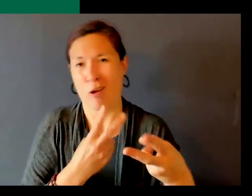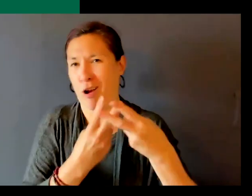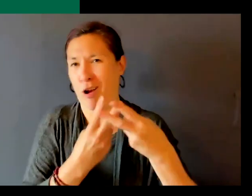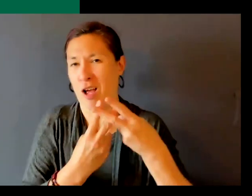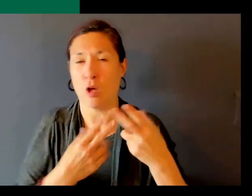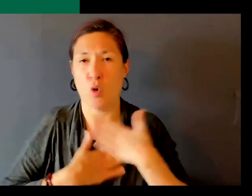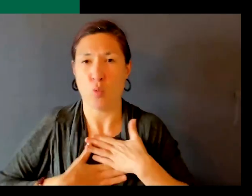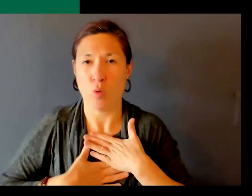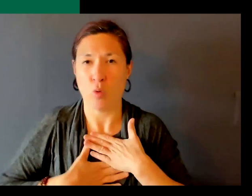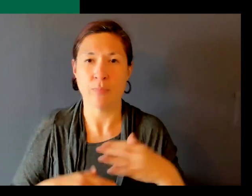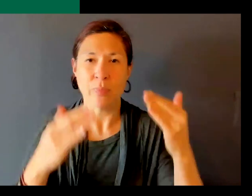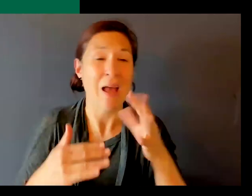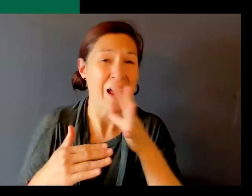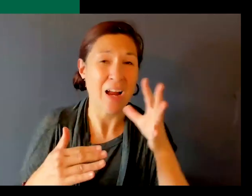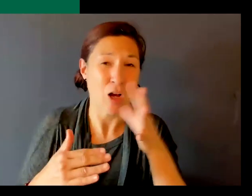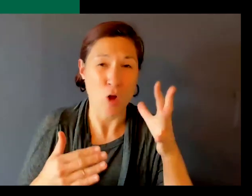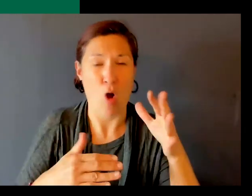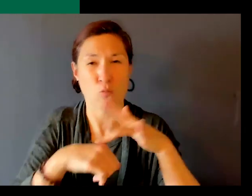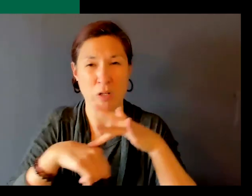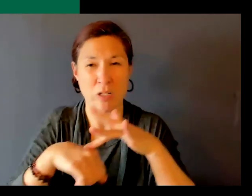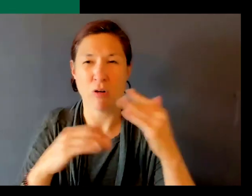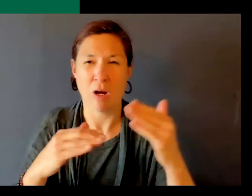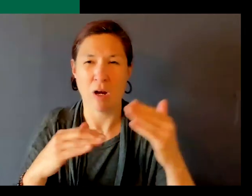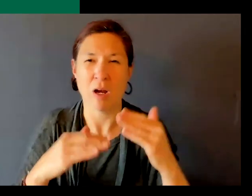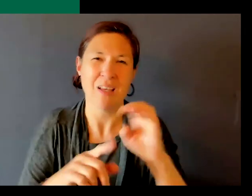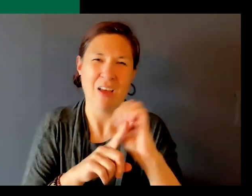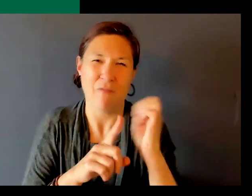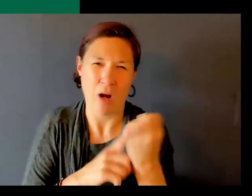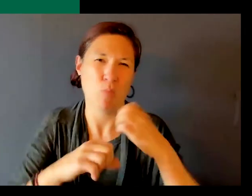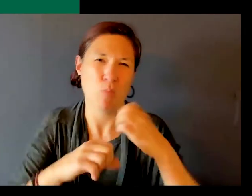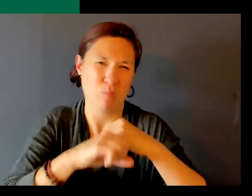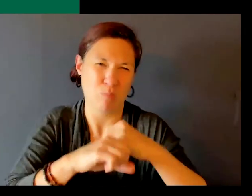: Thank you, Stacie. Really pleased to be here and see so many people joining these sessions. We have nearly 450 people registered, ah, when you consider both this session and the one we had previously last week.